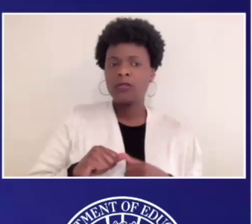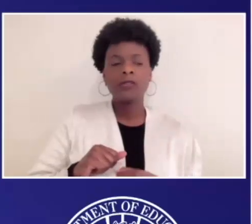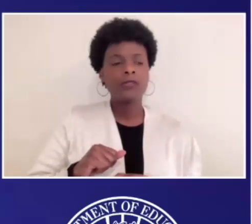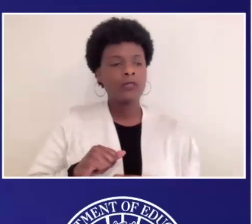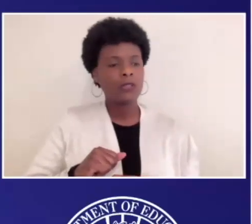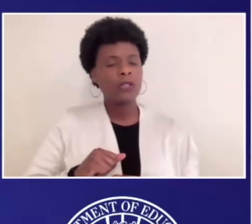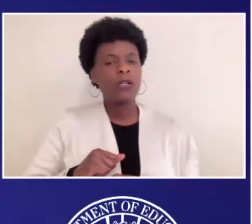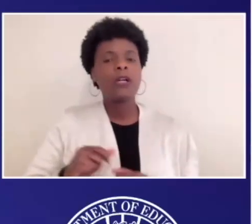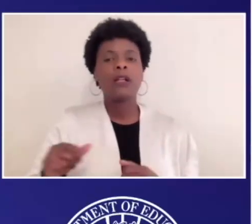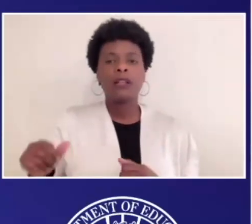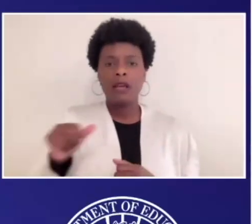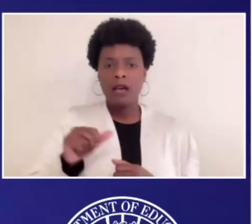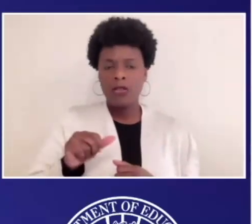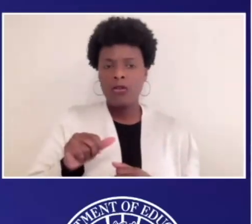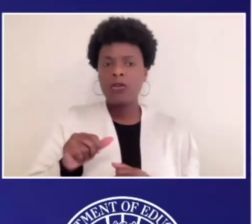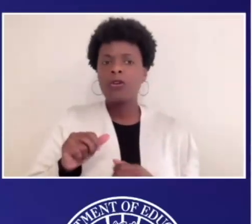Okay. So the other outstanding issues,